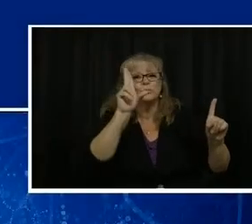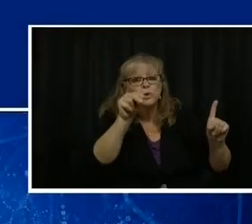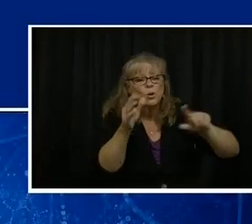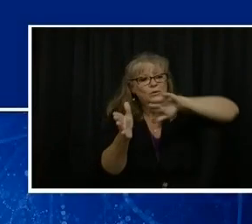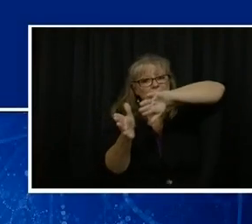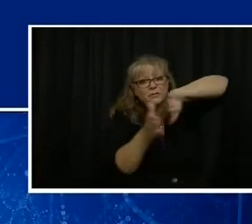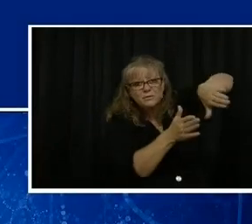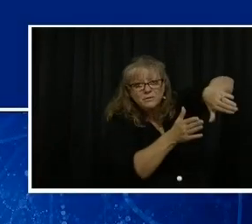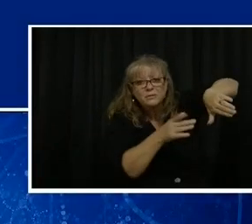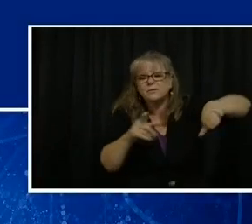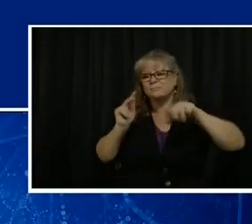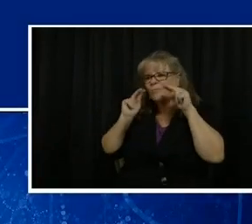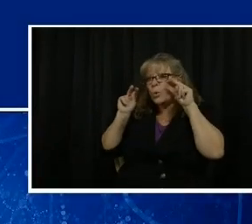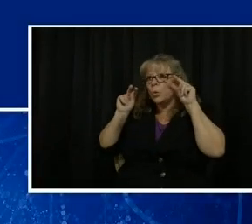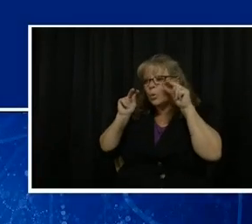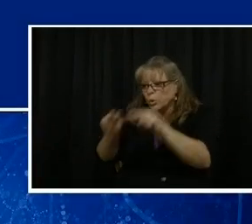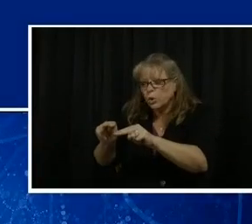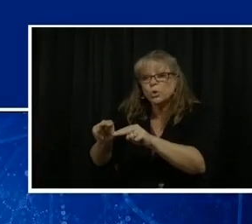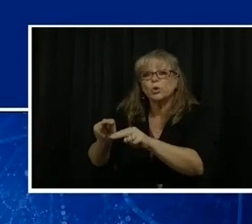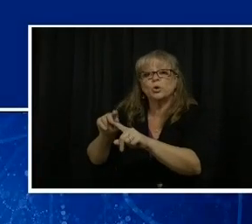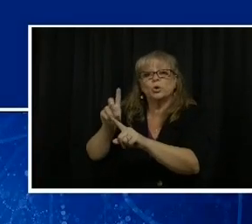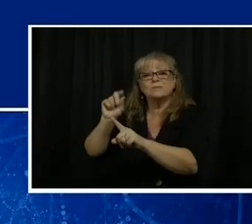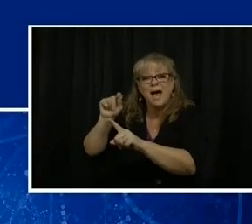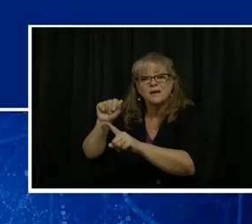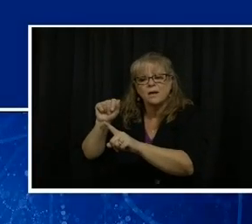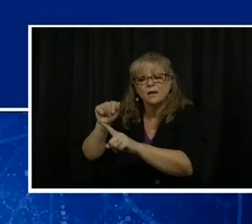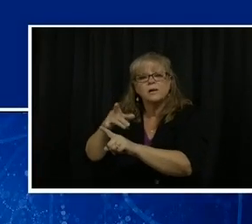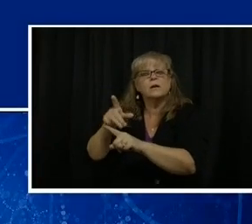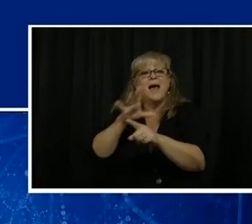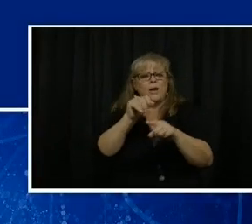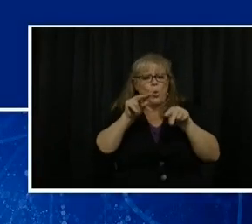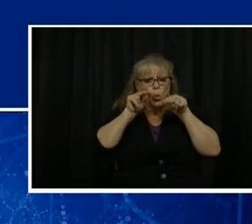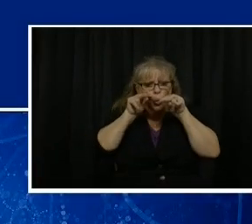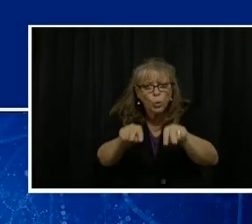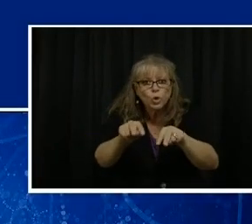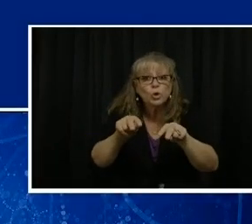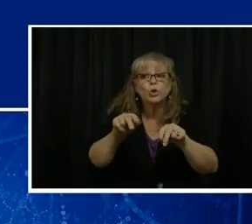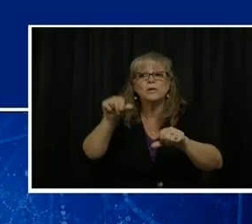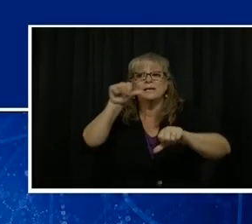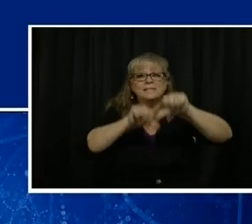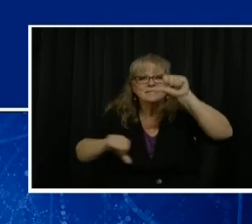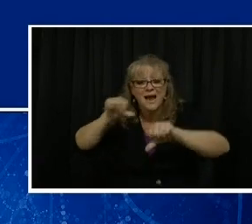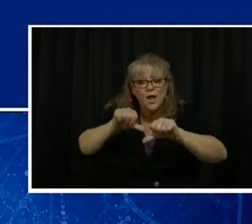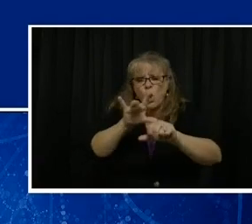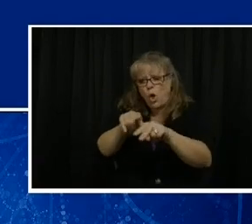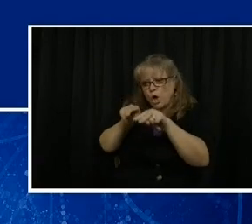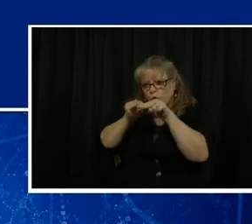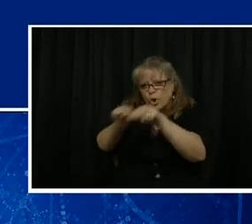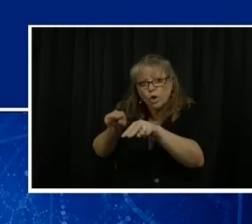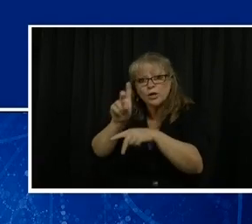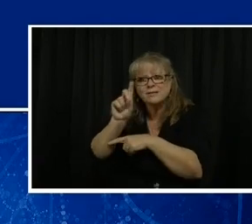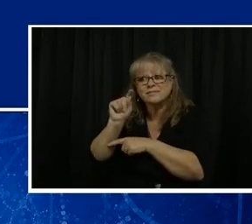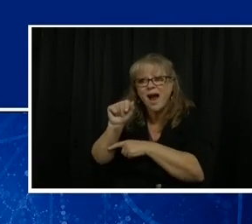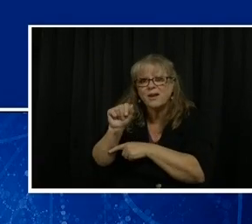NOT BY POLITICS ON ANY SIDE. NOT BY WISHFUL THINKING. CERTAINLY NOT BY PSEUDOSCIENCE.